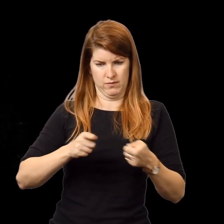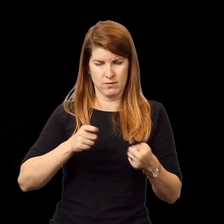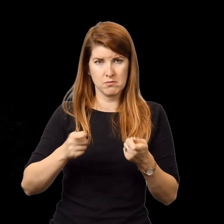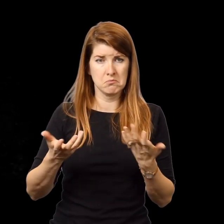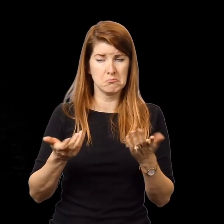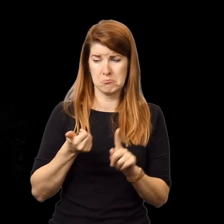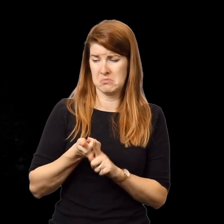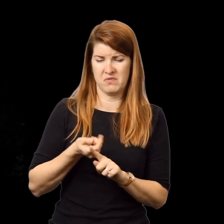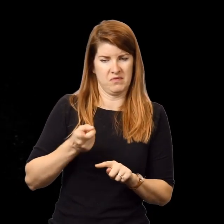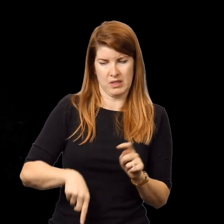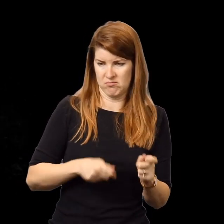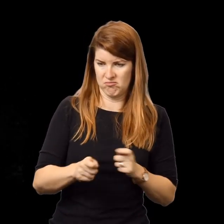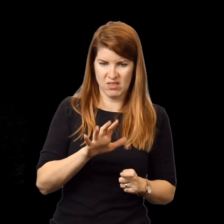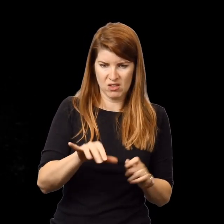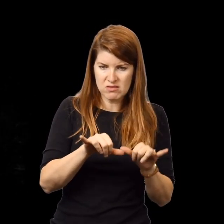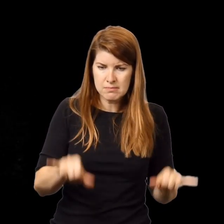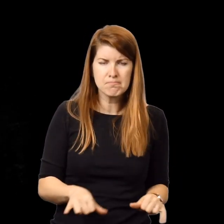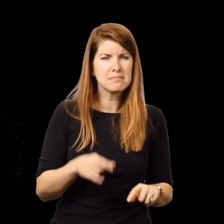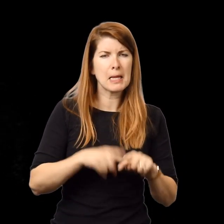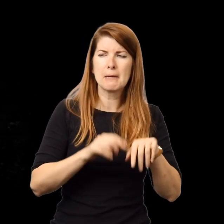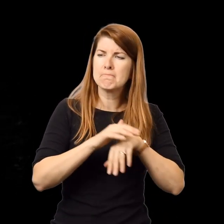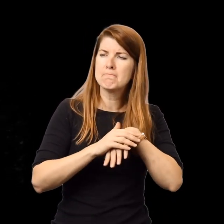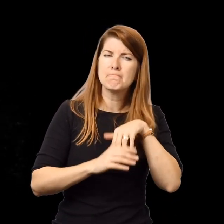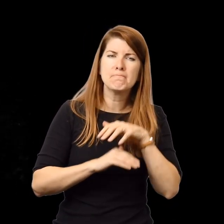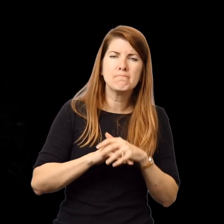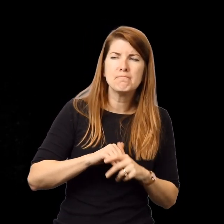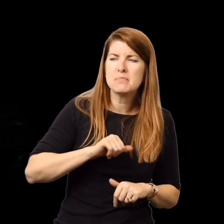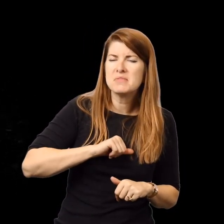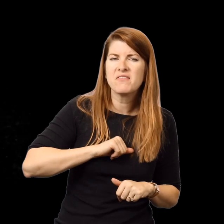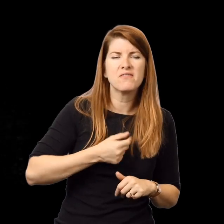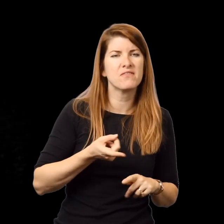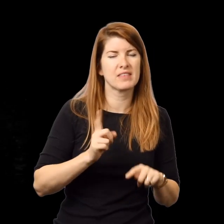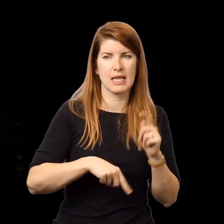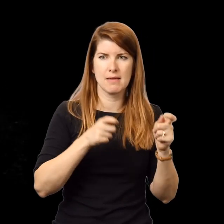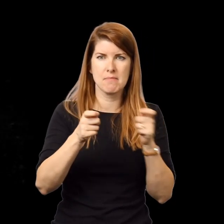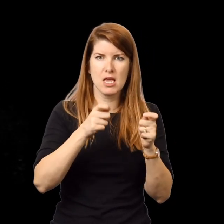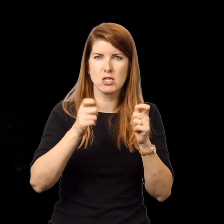where they're not able to regulate their system to calm themselves, to manage their attention,